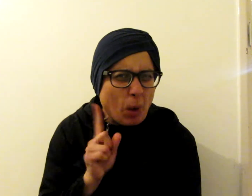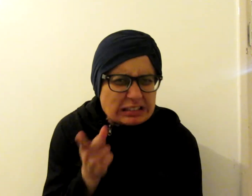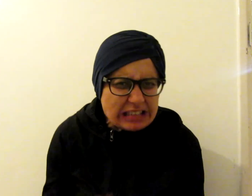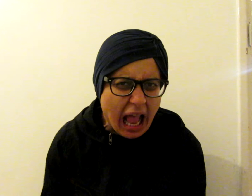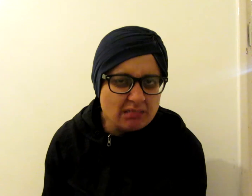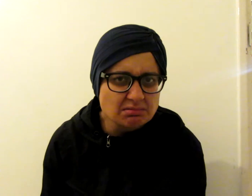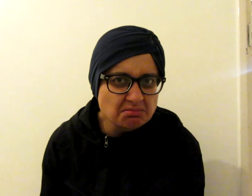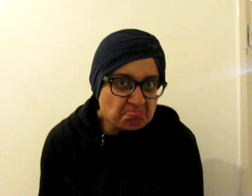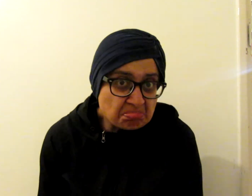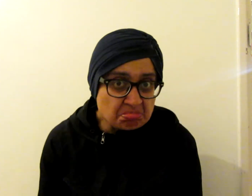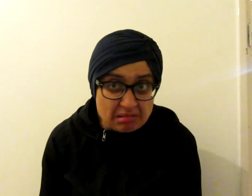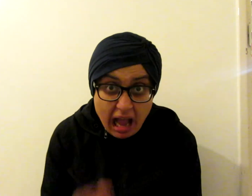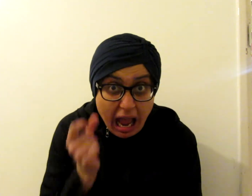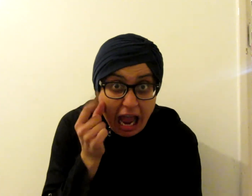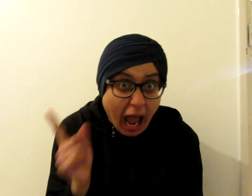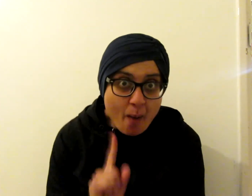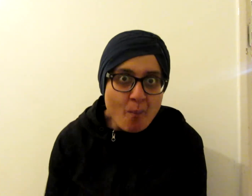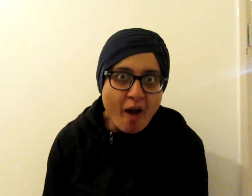What's that? Guess what?